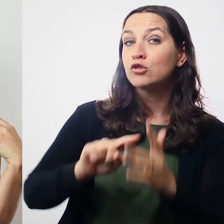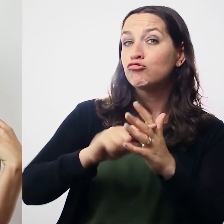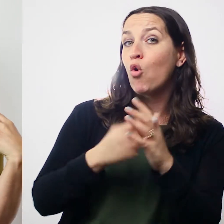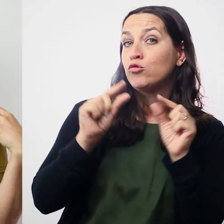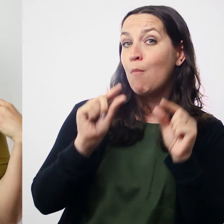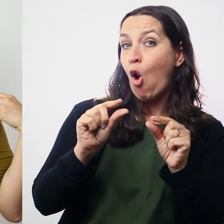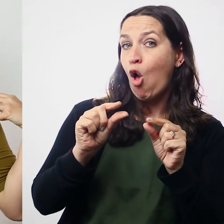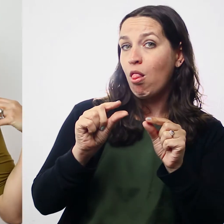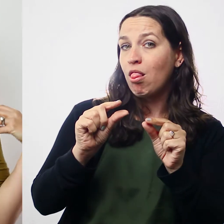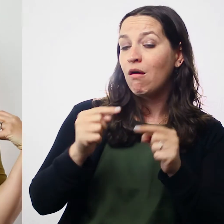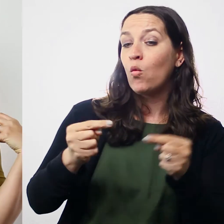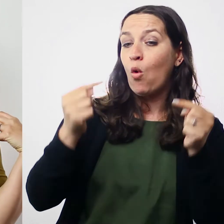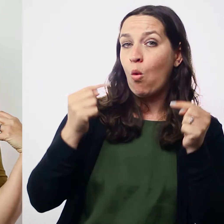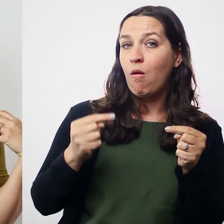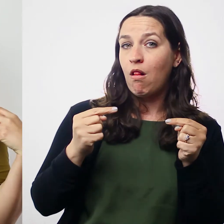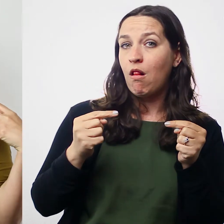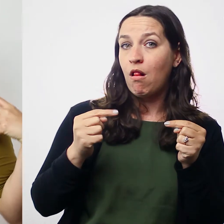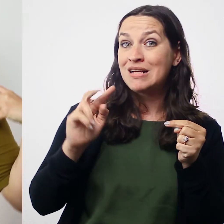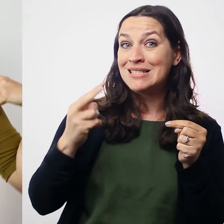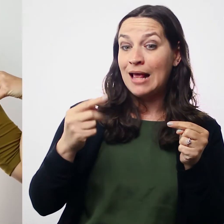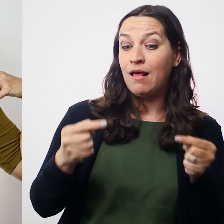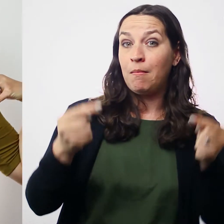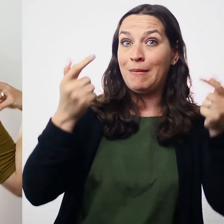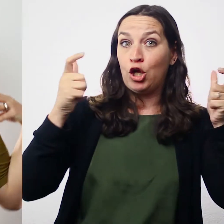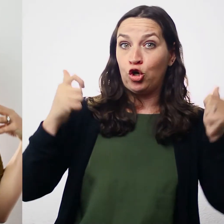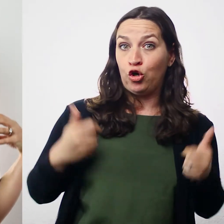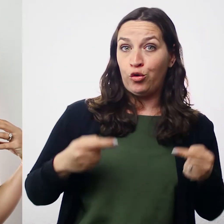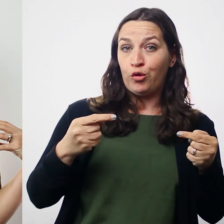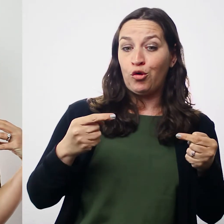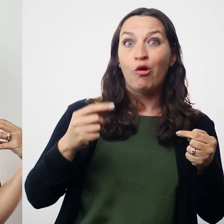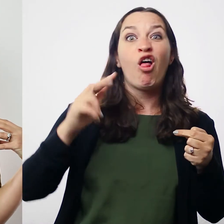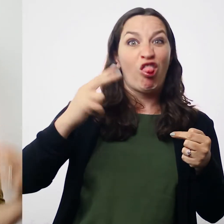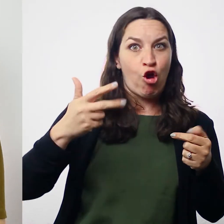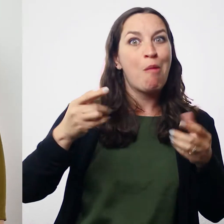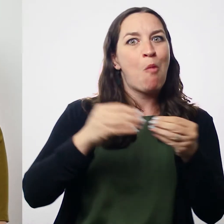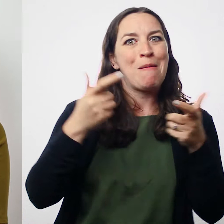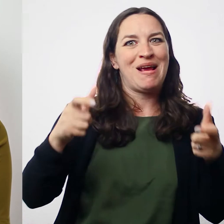and then a bigger roll, and then the third time is a much bigger roll. And then you want to take your